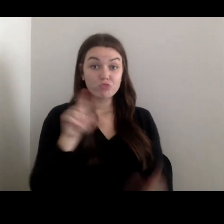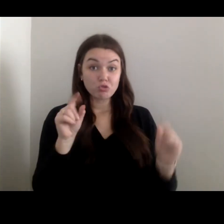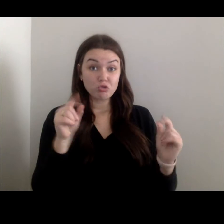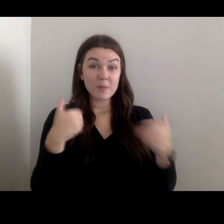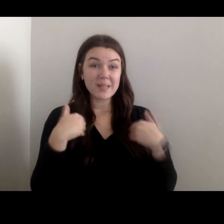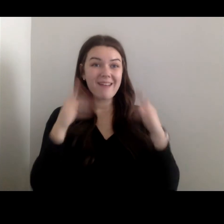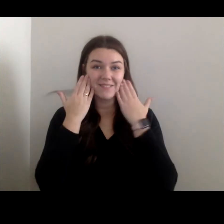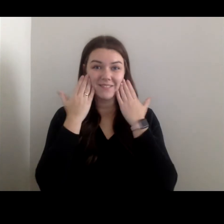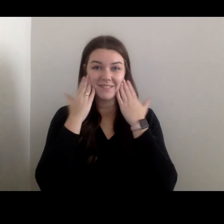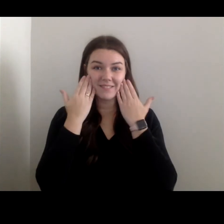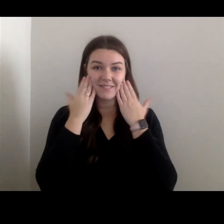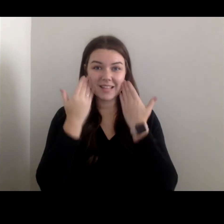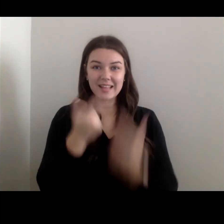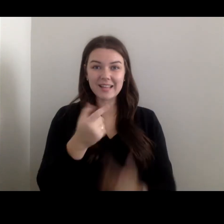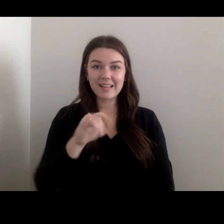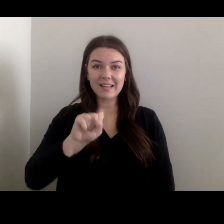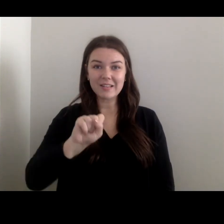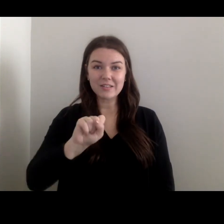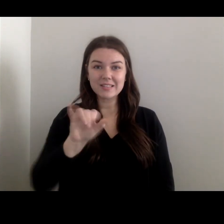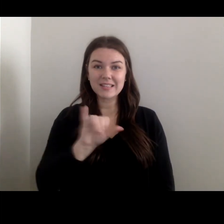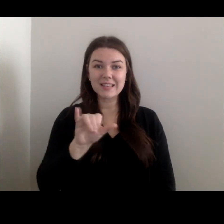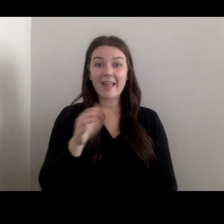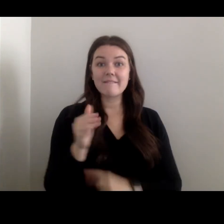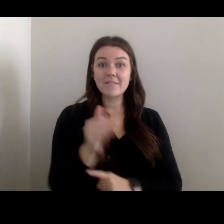So they need to be able to pull oxygen from the water.